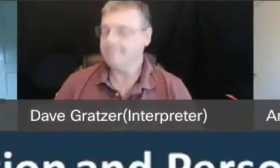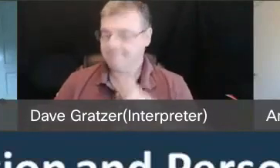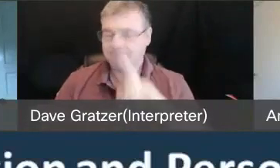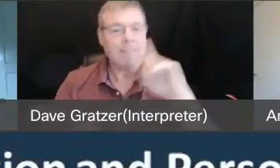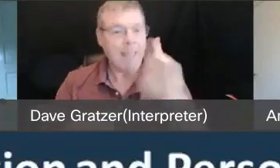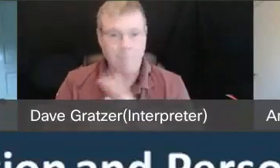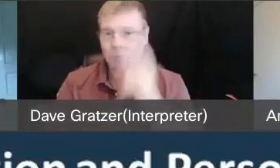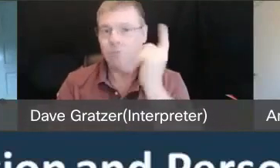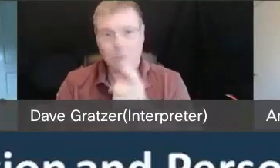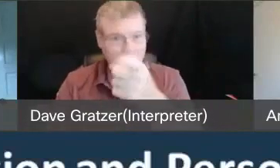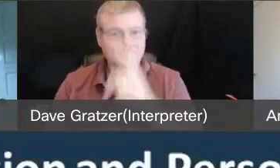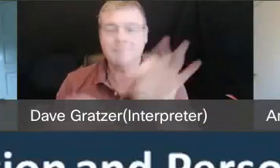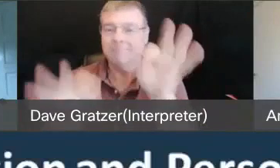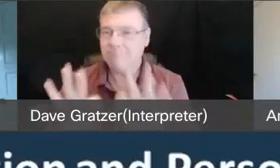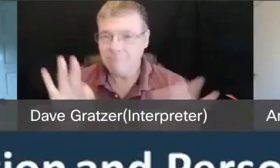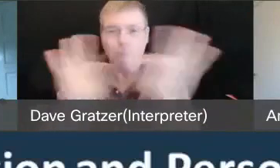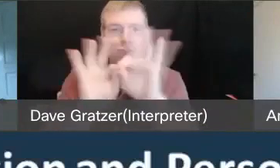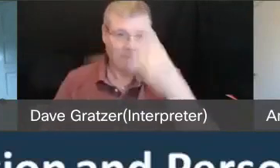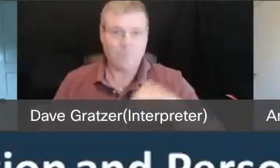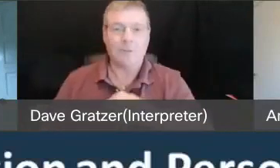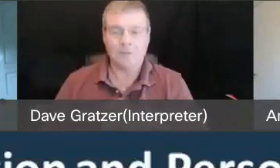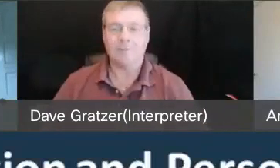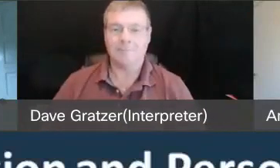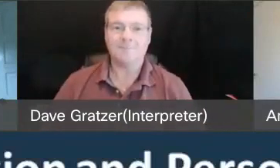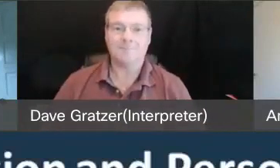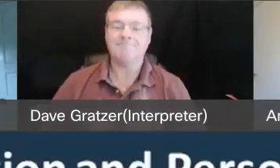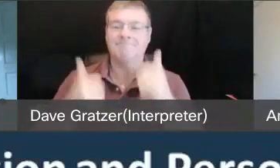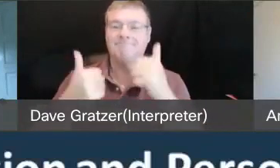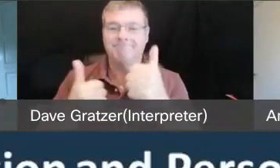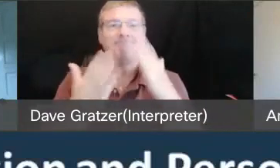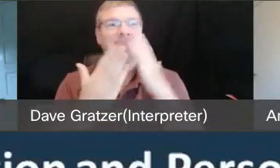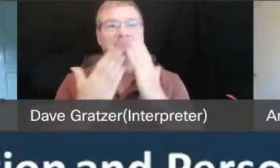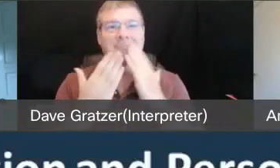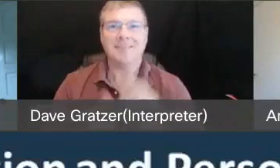That's critical for us. Okay, awesome. Thanks, Kerry. All right.